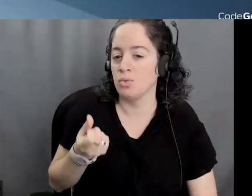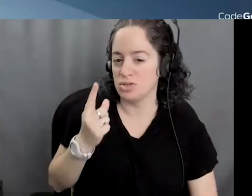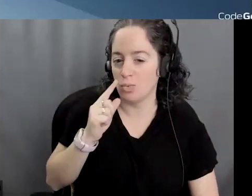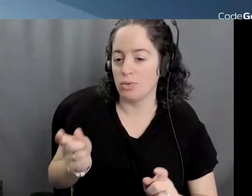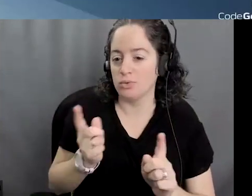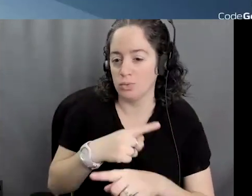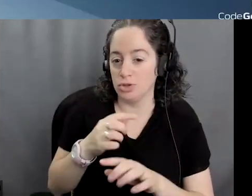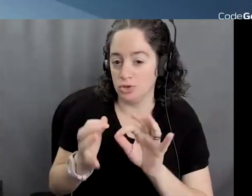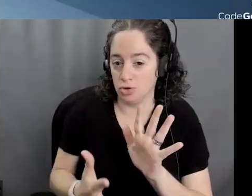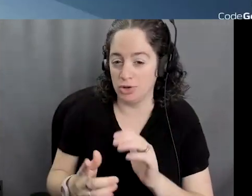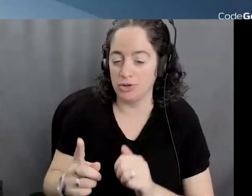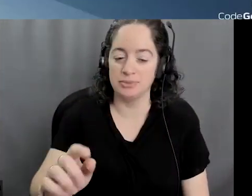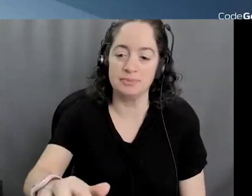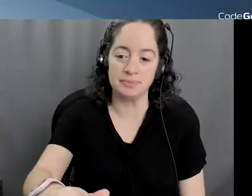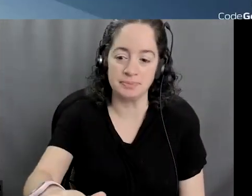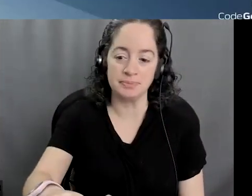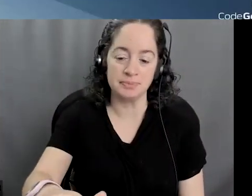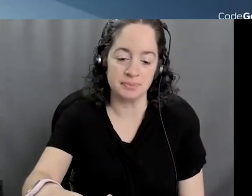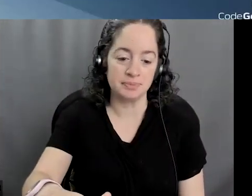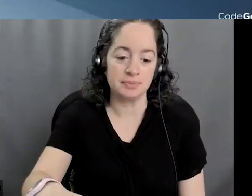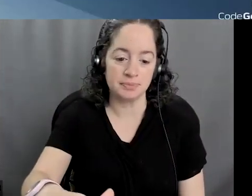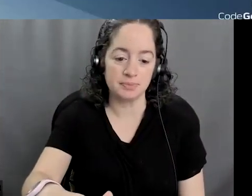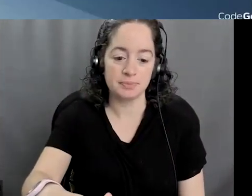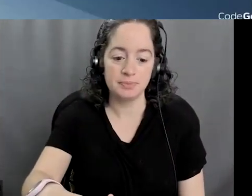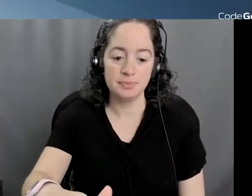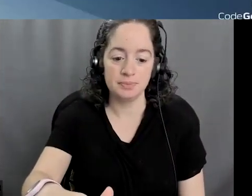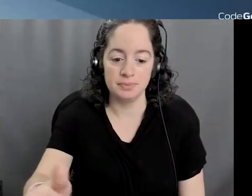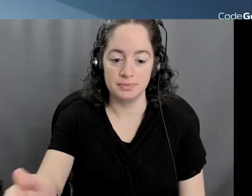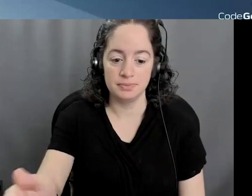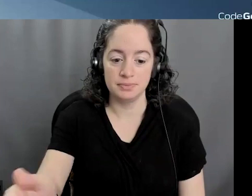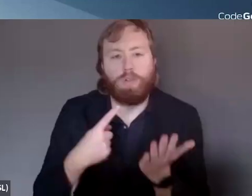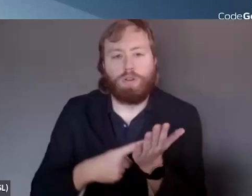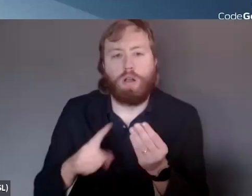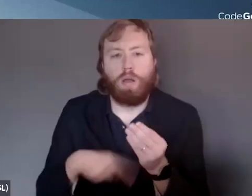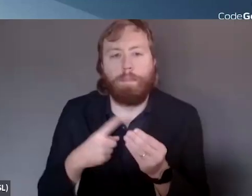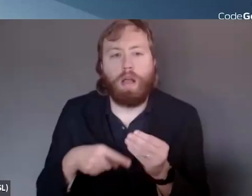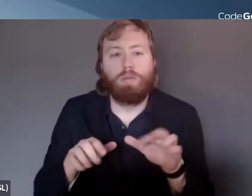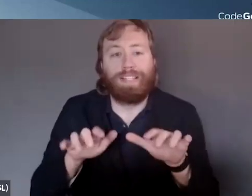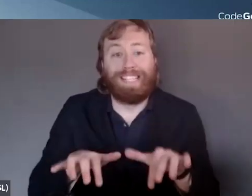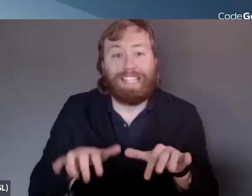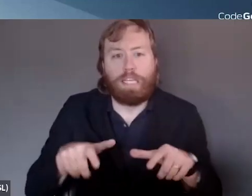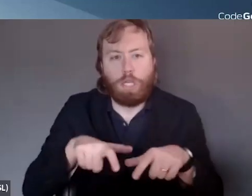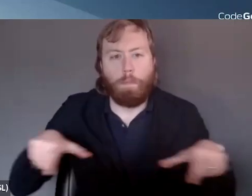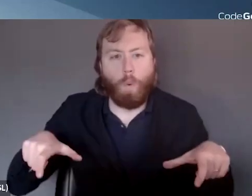Let's talk about keyboard navigation. One of the reasons we're focusing on this, in addition to it being one of the three key ways